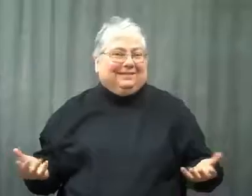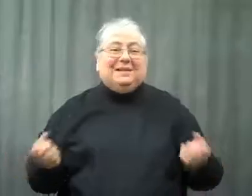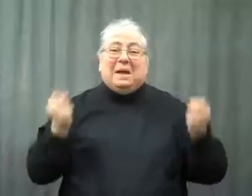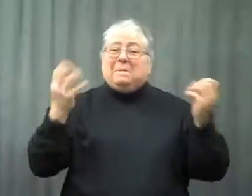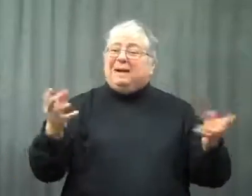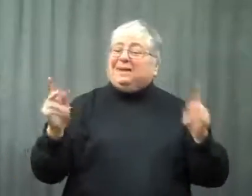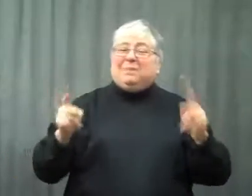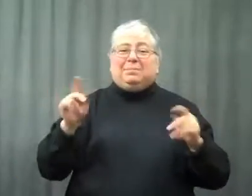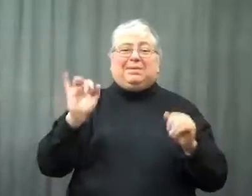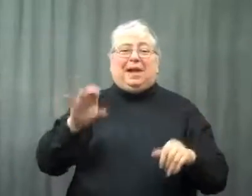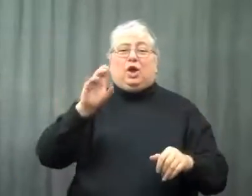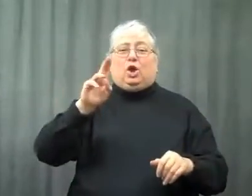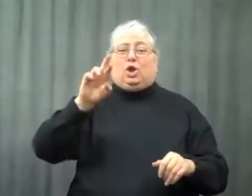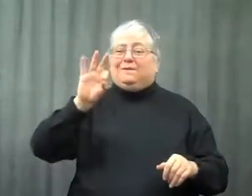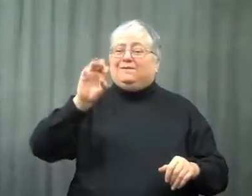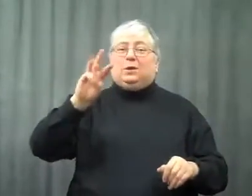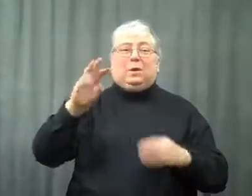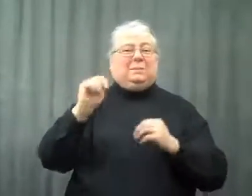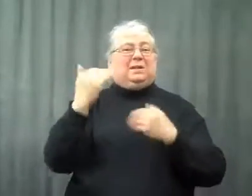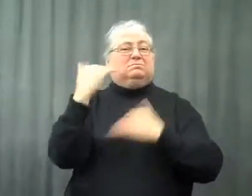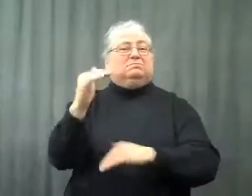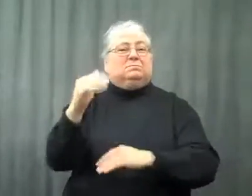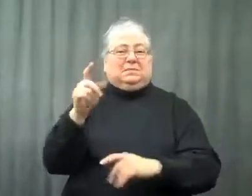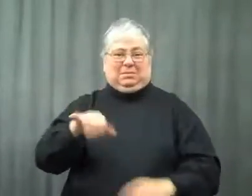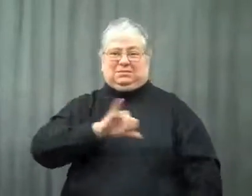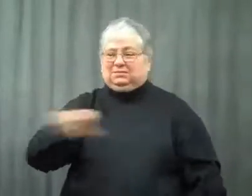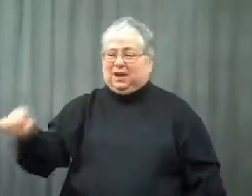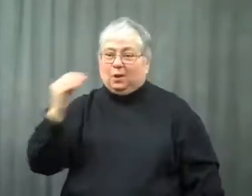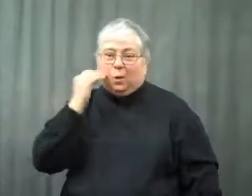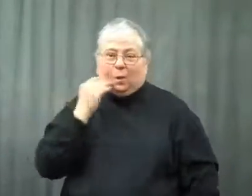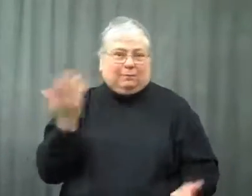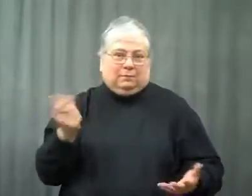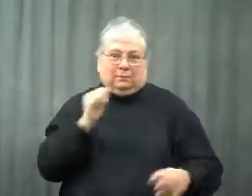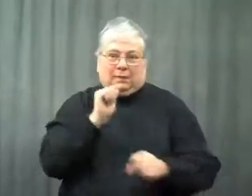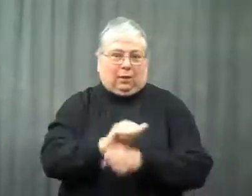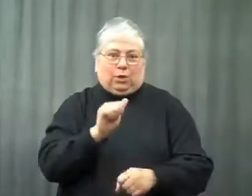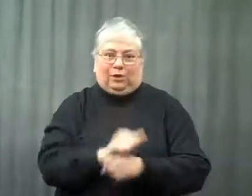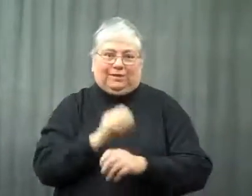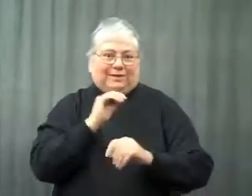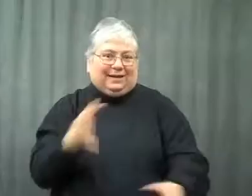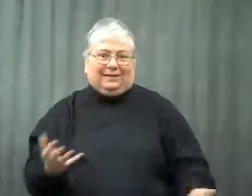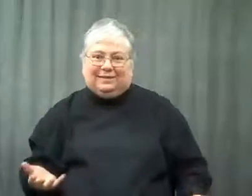With the curfews, many people stayed home and didn't work.